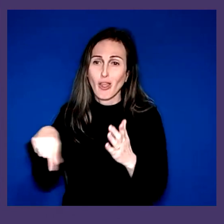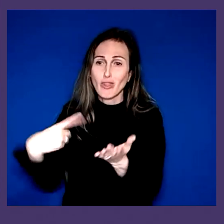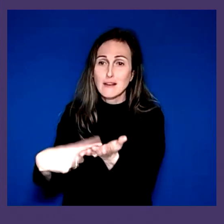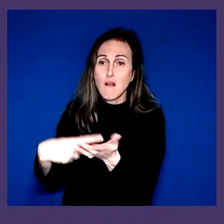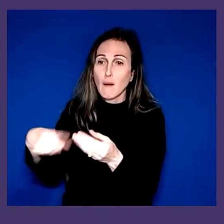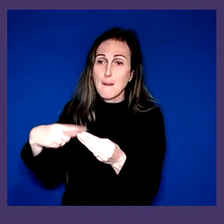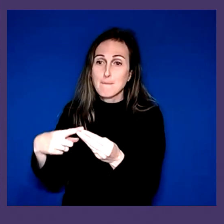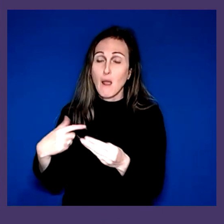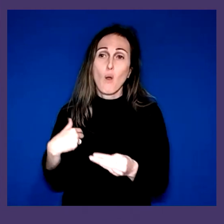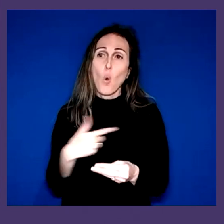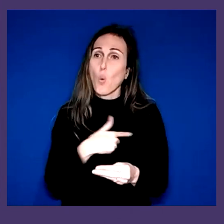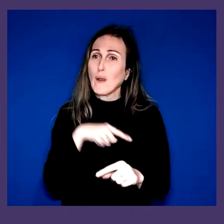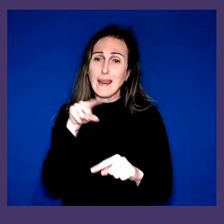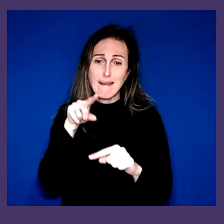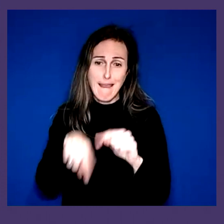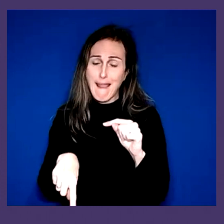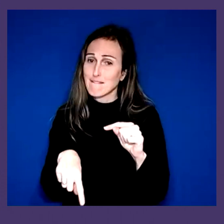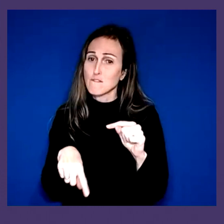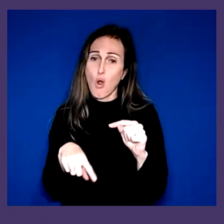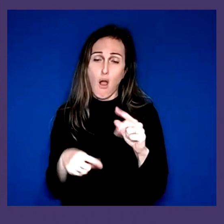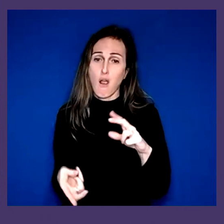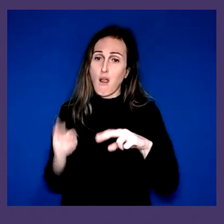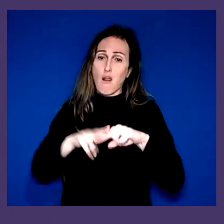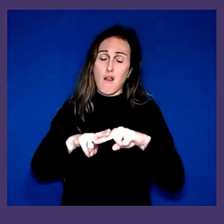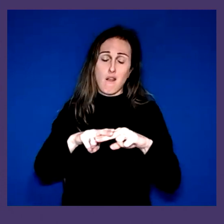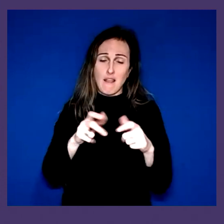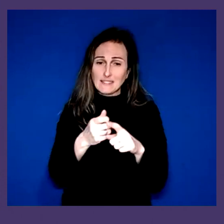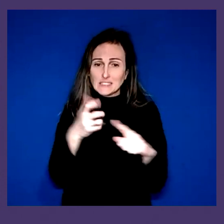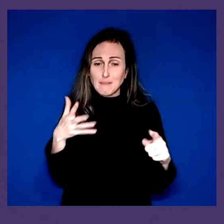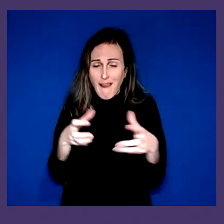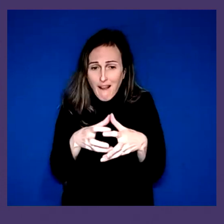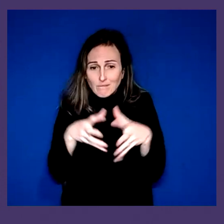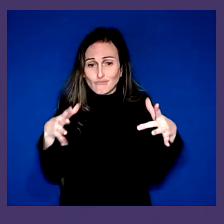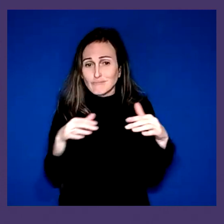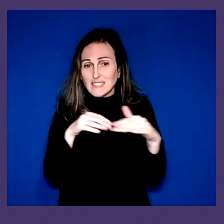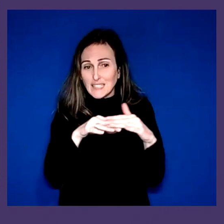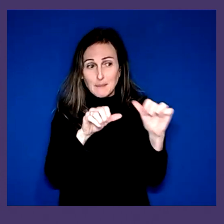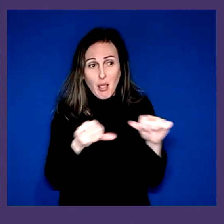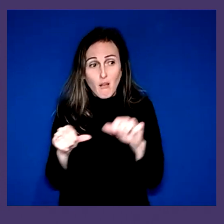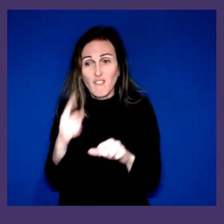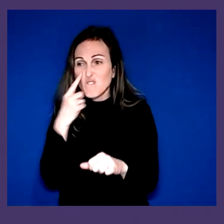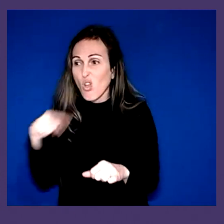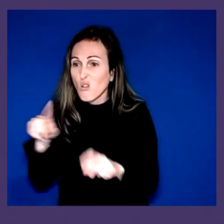those with hearing loss without these partnerships. Over the years, we've worked with several partners